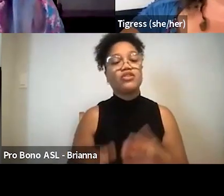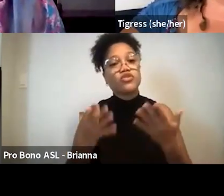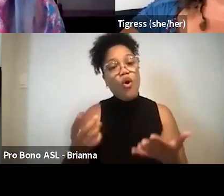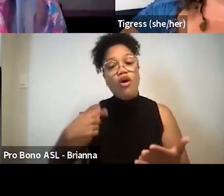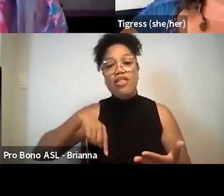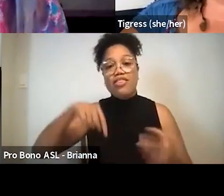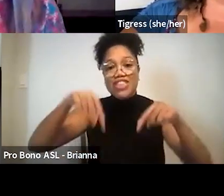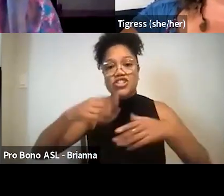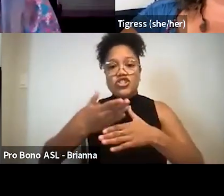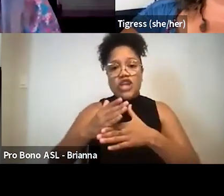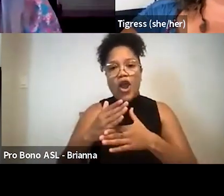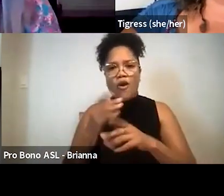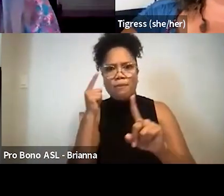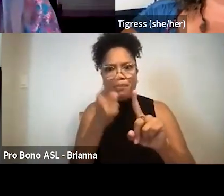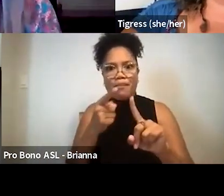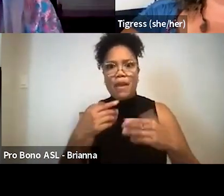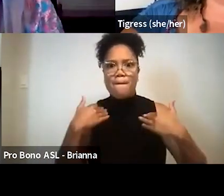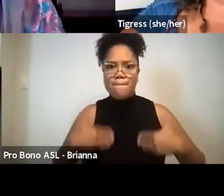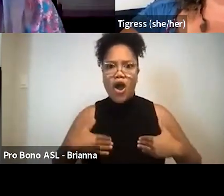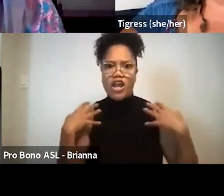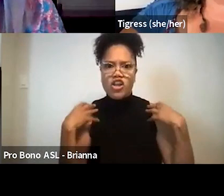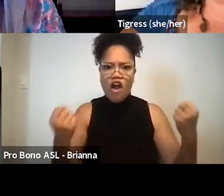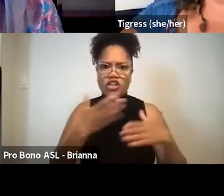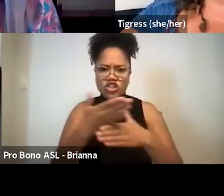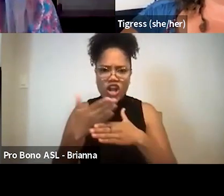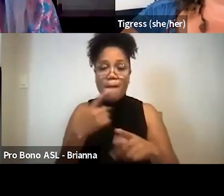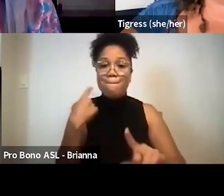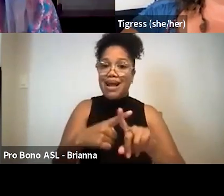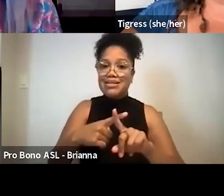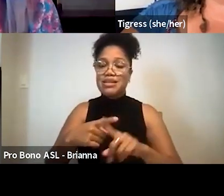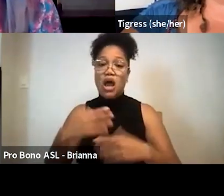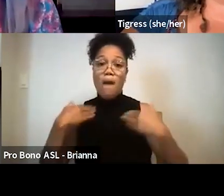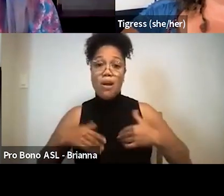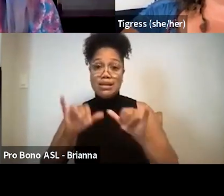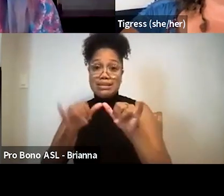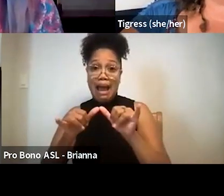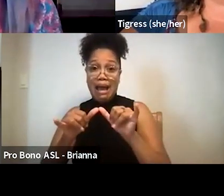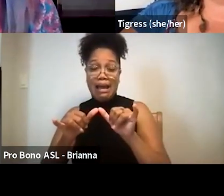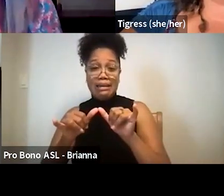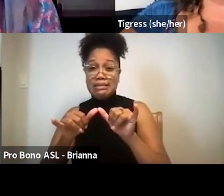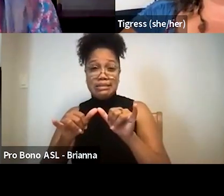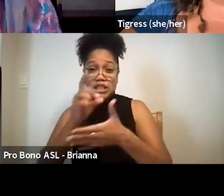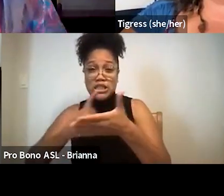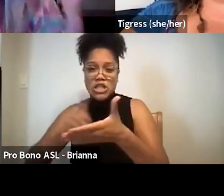confidence and ending body size discrimination. So really shifting the cultural narratives around body size along with Dove.